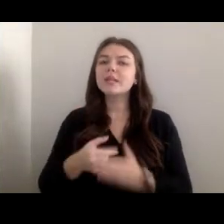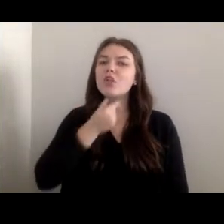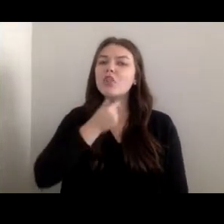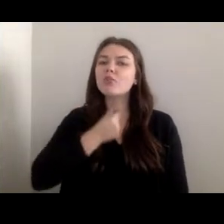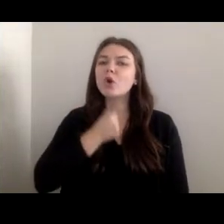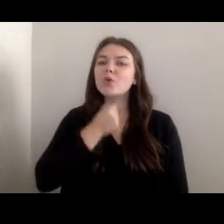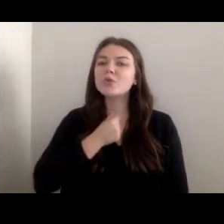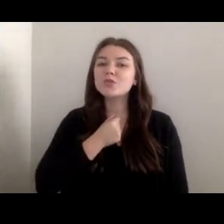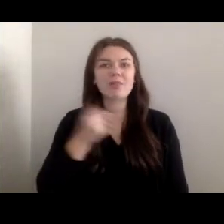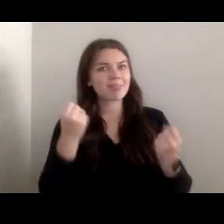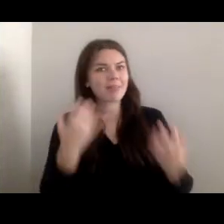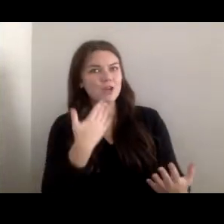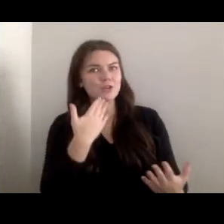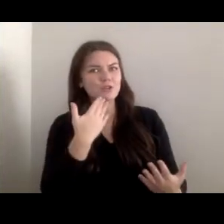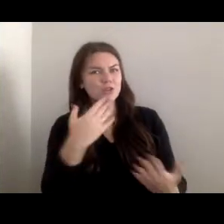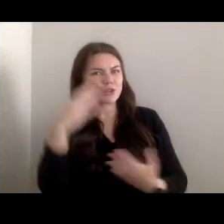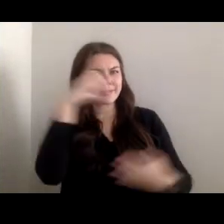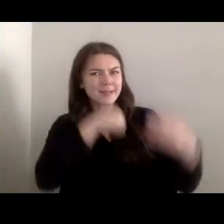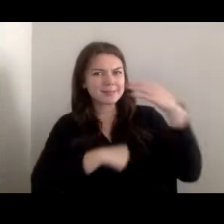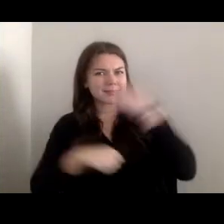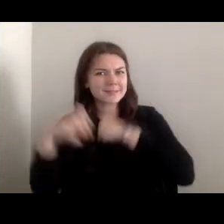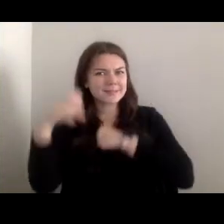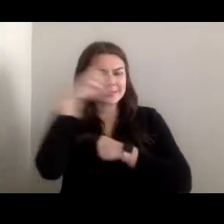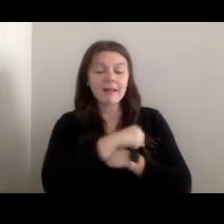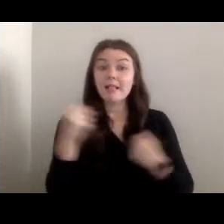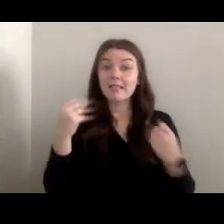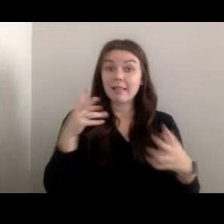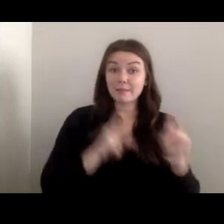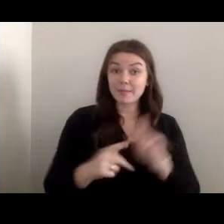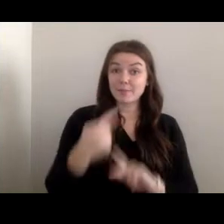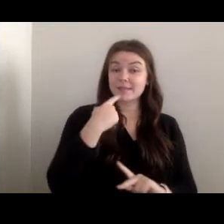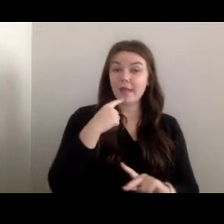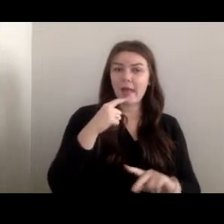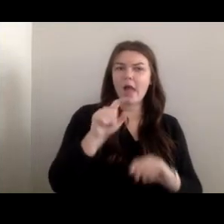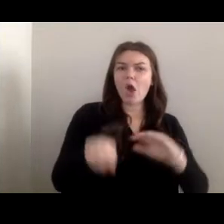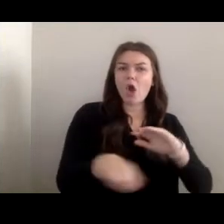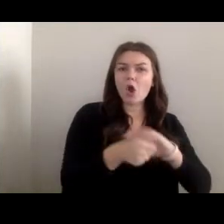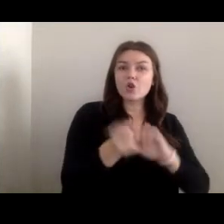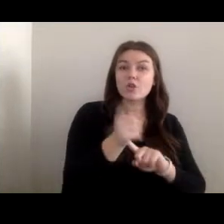So there's a lot of people saying under the tail or in the belly, underneath her somehow.